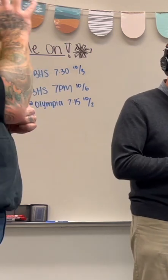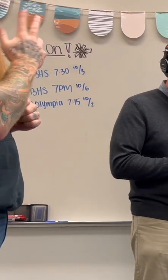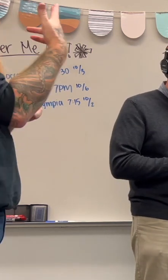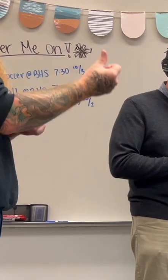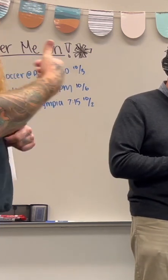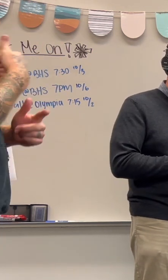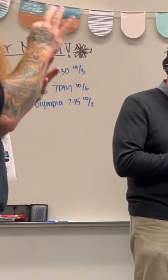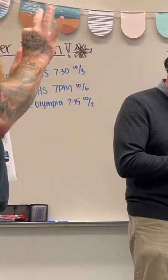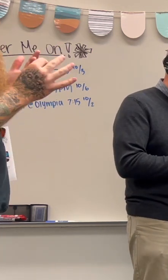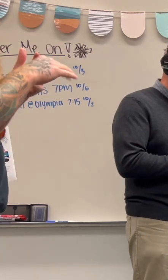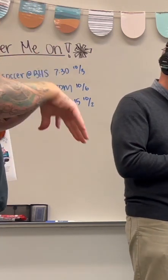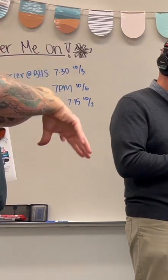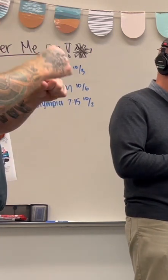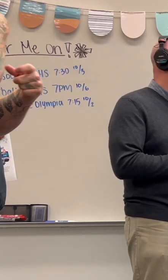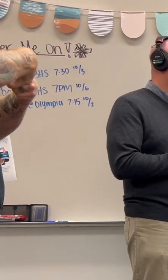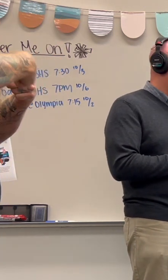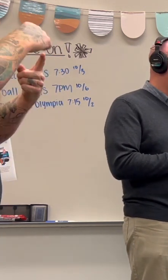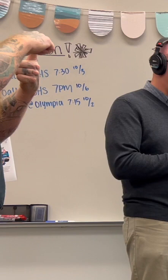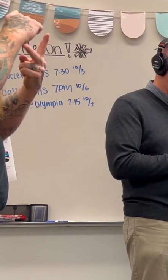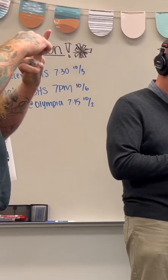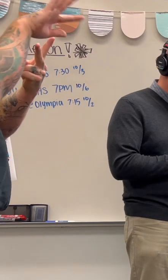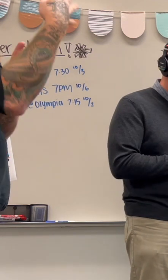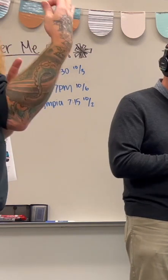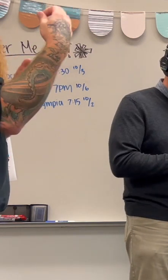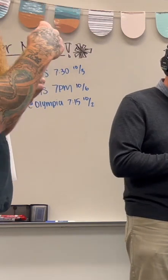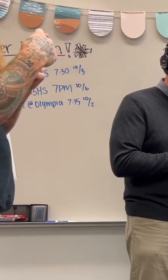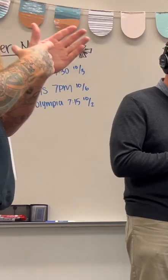had the option of taking Spanish or French as our required foreign language those are